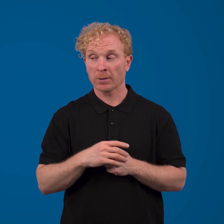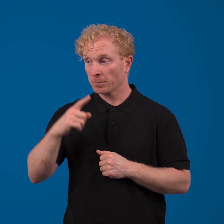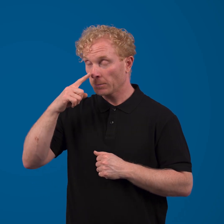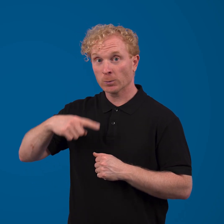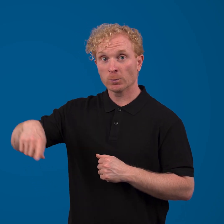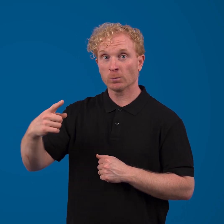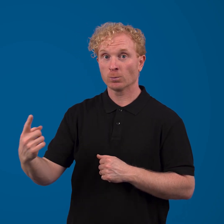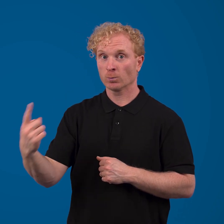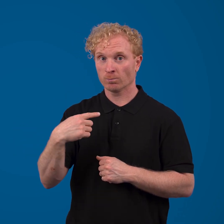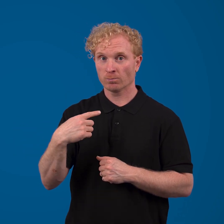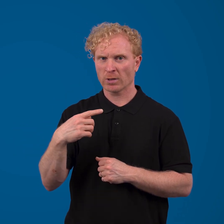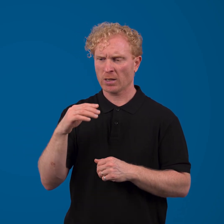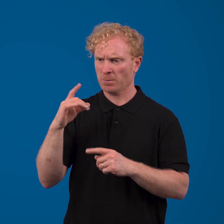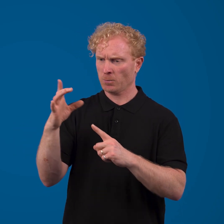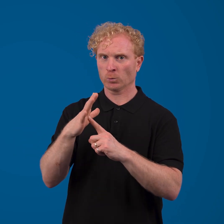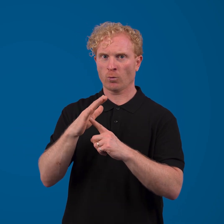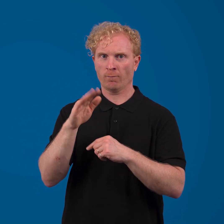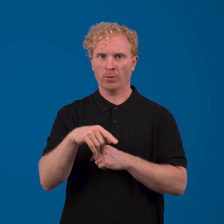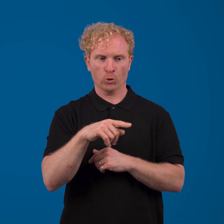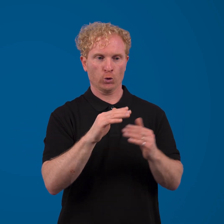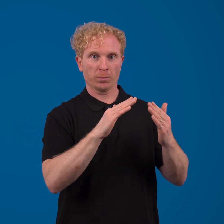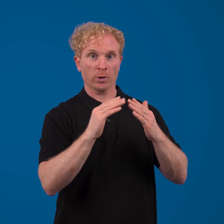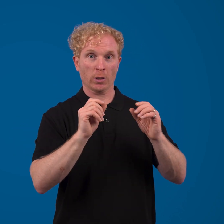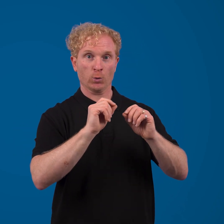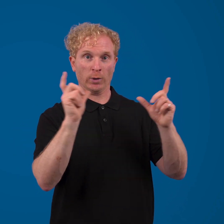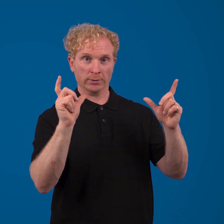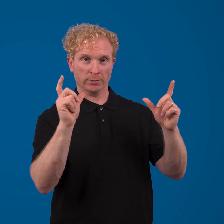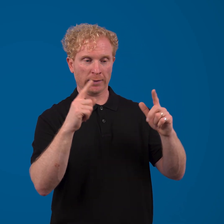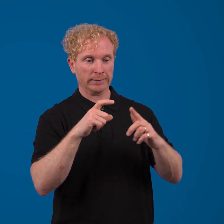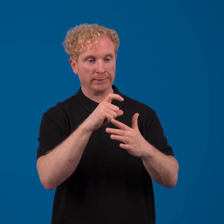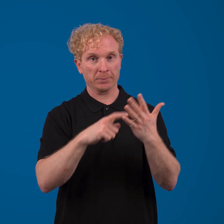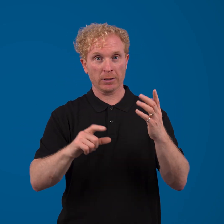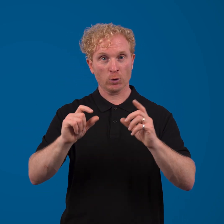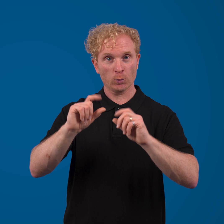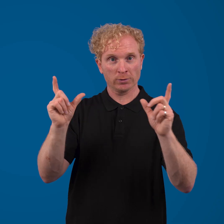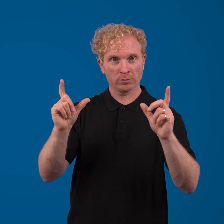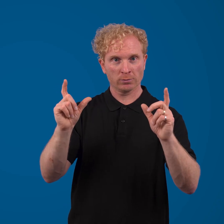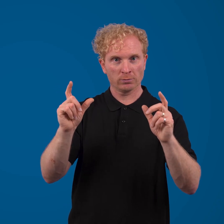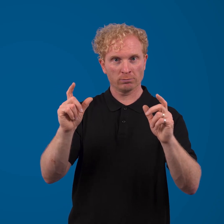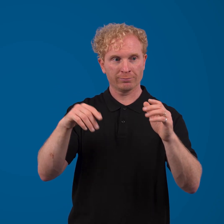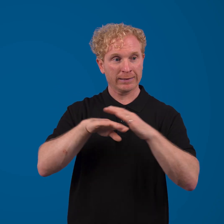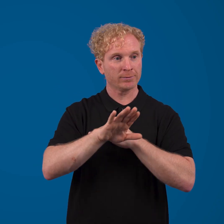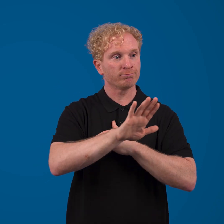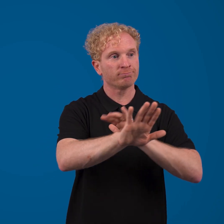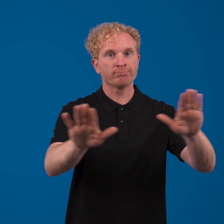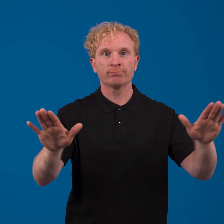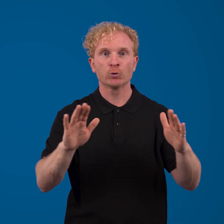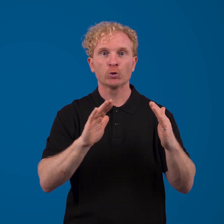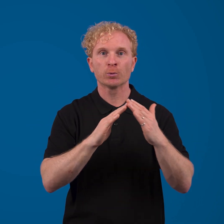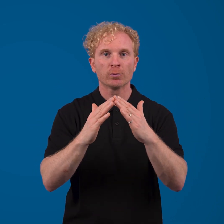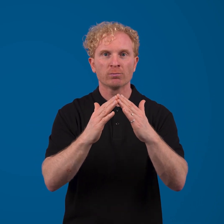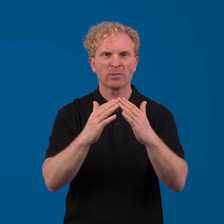People told us that about the importance of community attitudes and disability awareness in their communities,